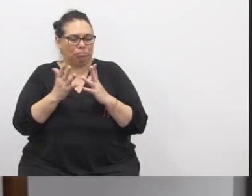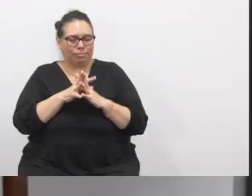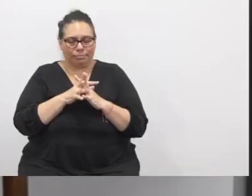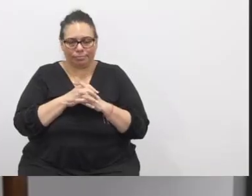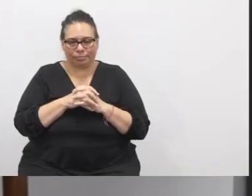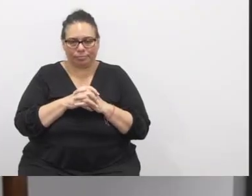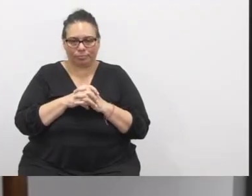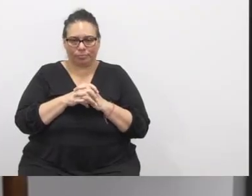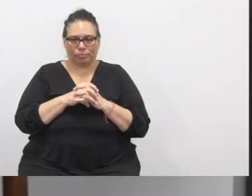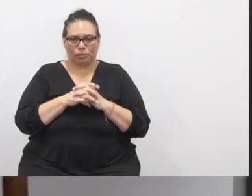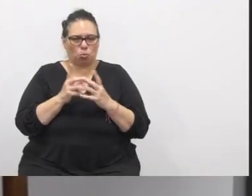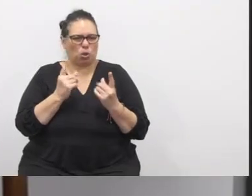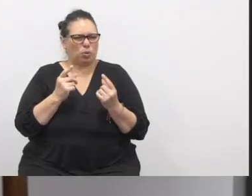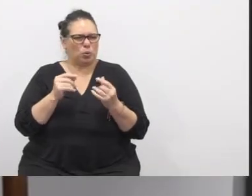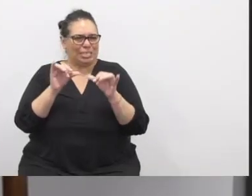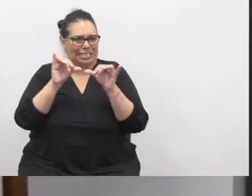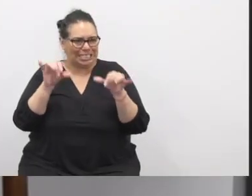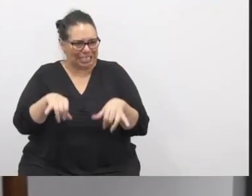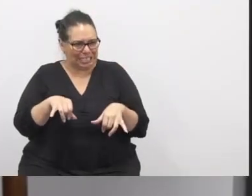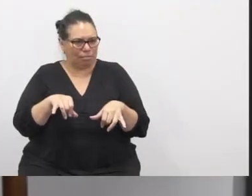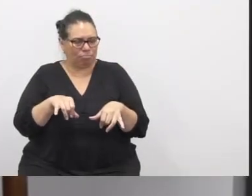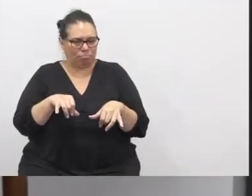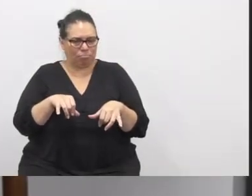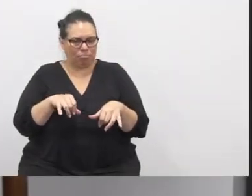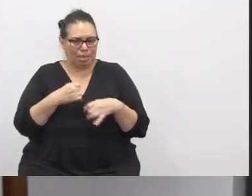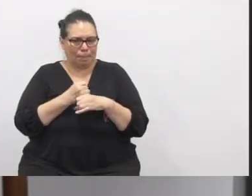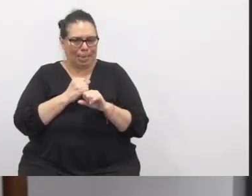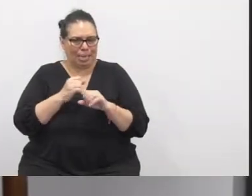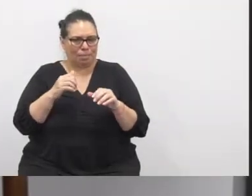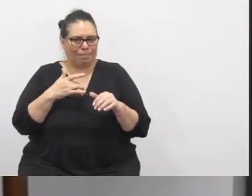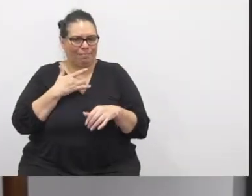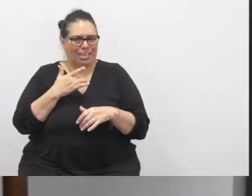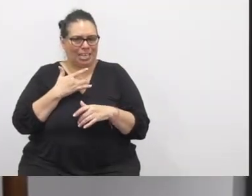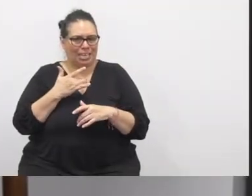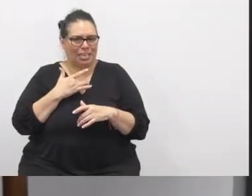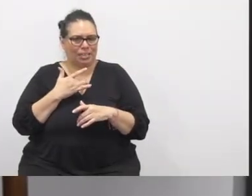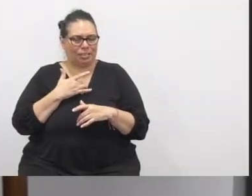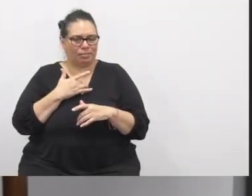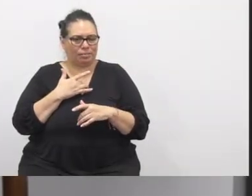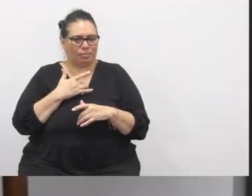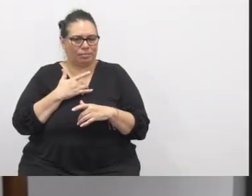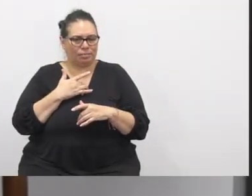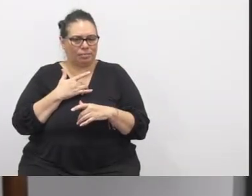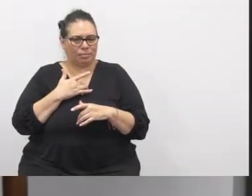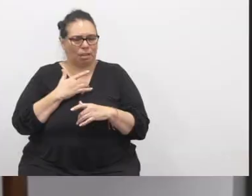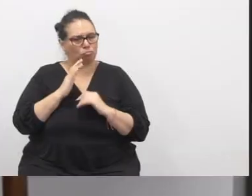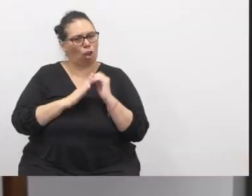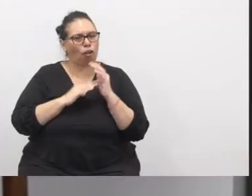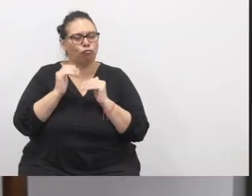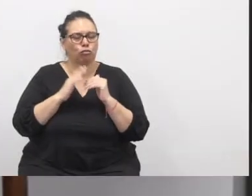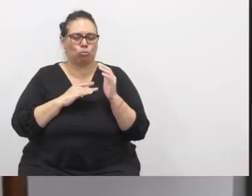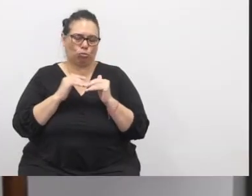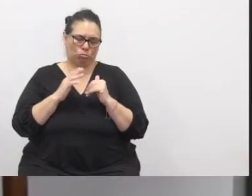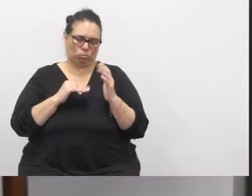Like what can we do as a system to make them feel more or just as comfortable as those have who have grown up